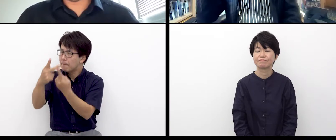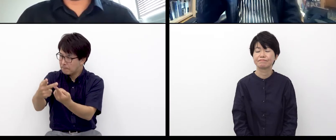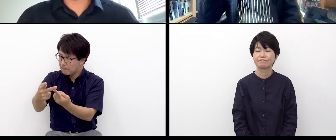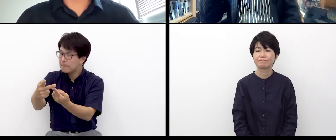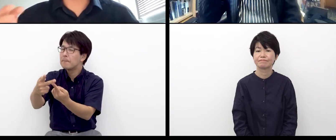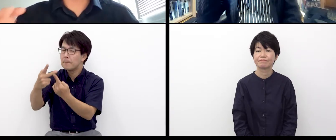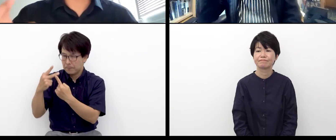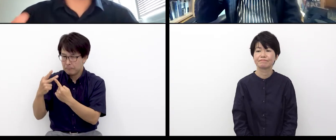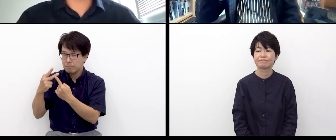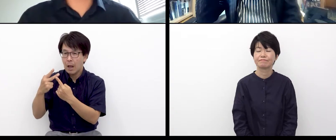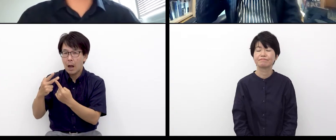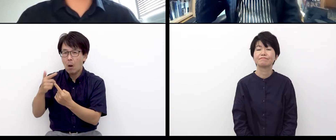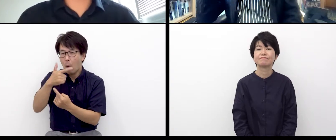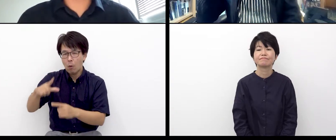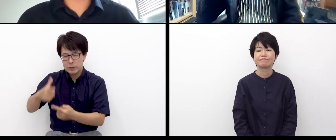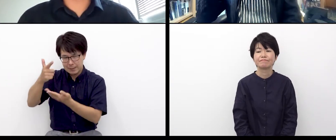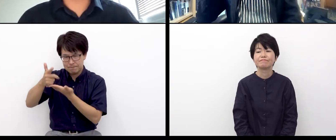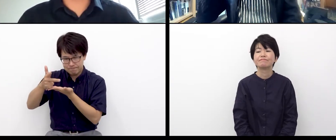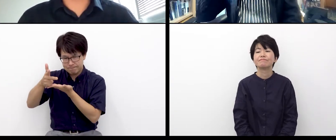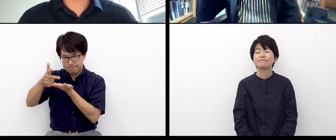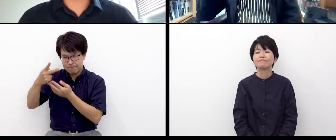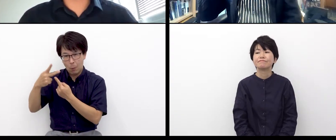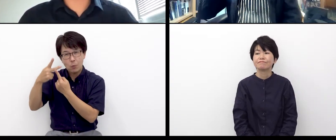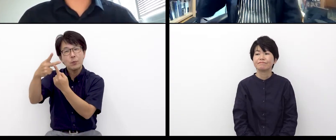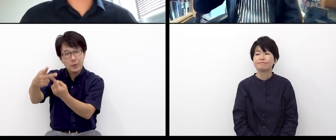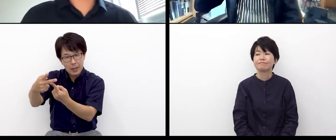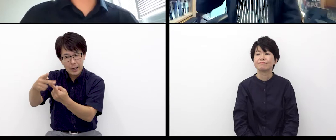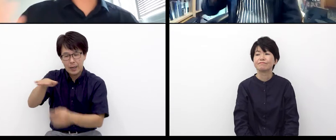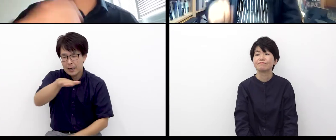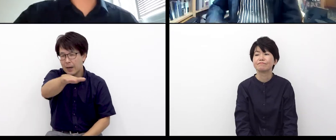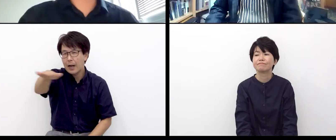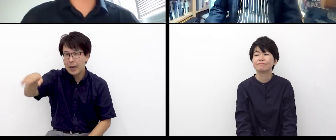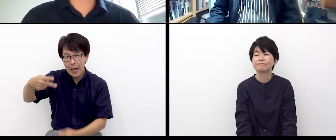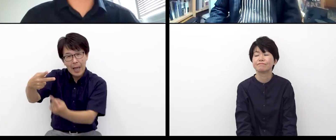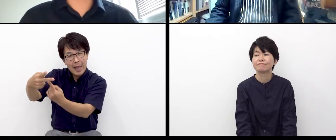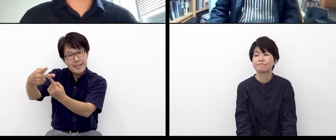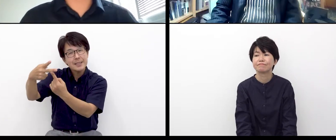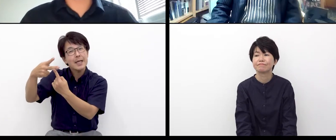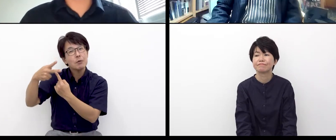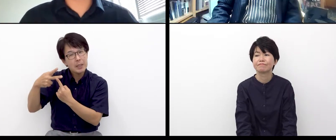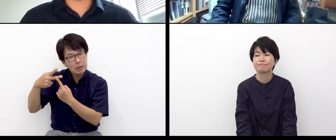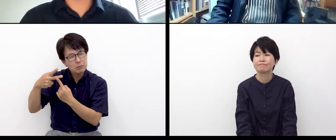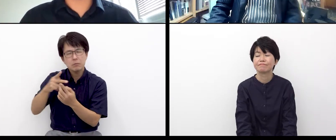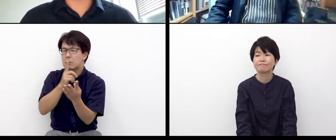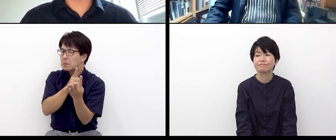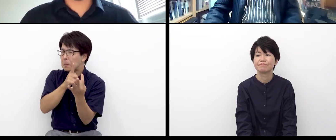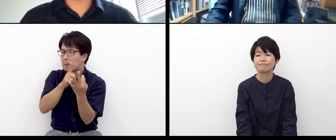to the videos Mr. Oki sent.